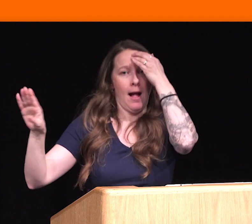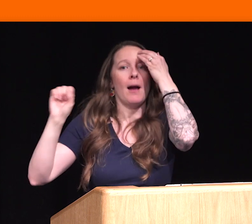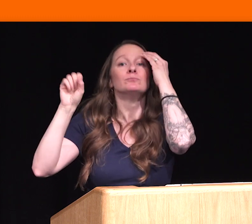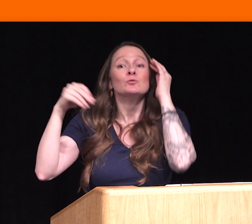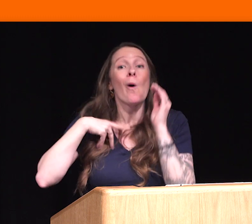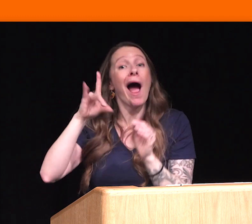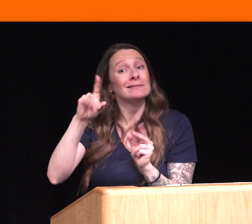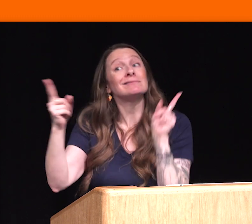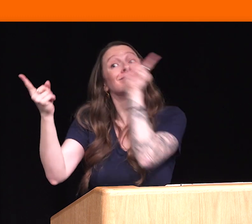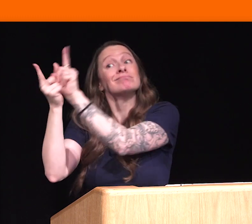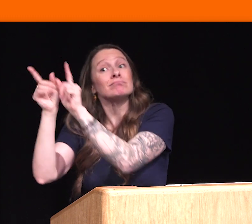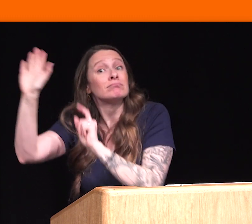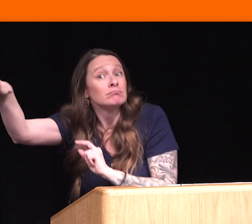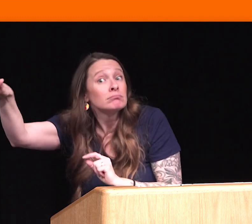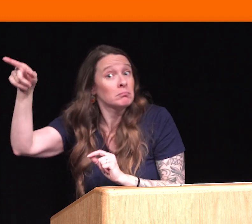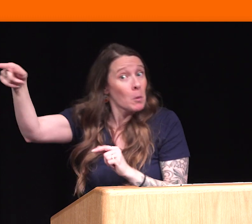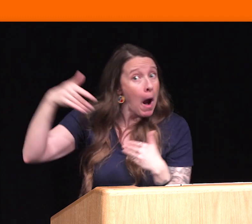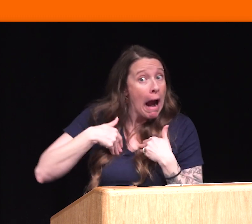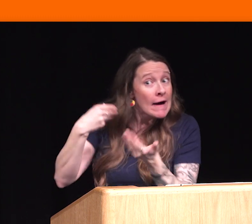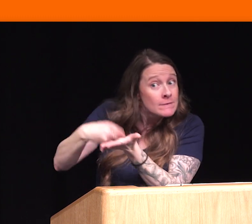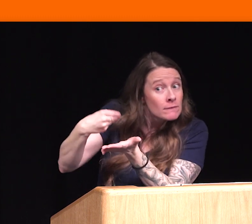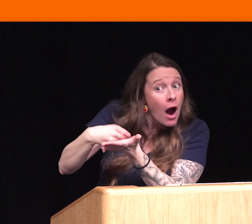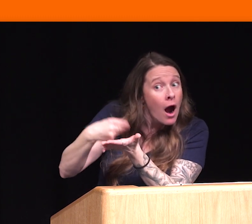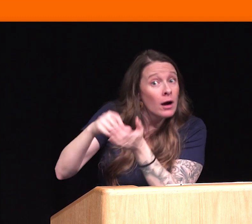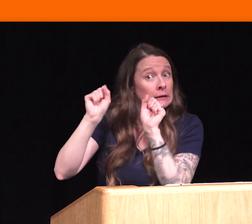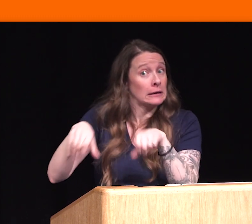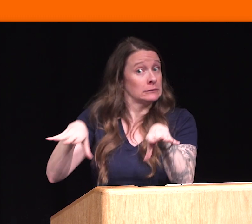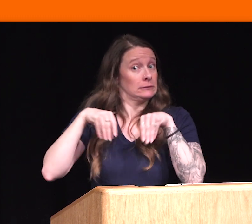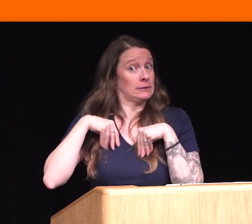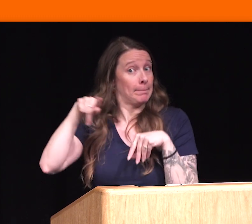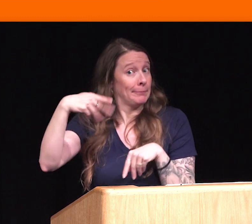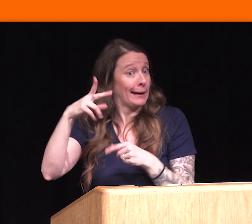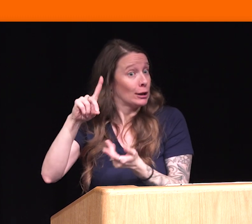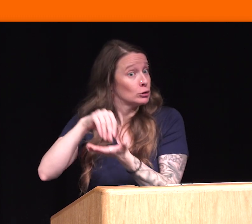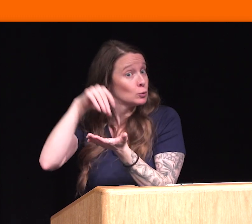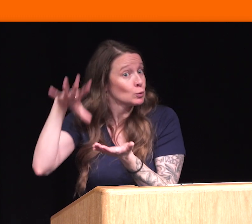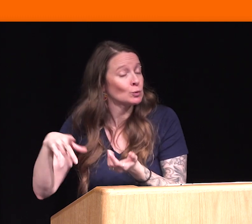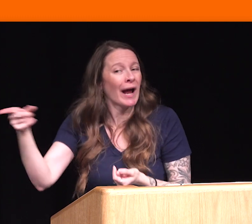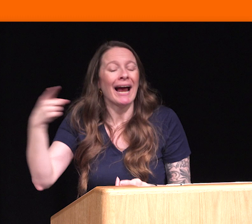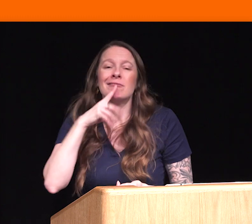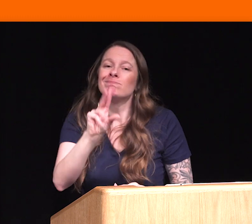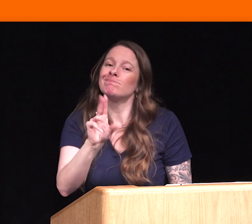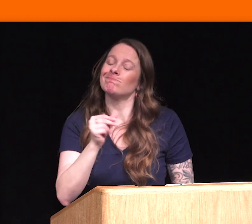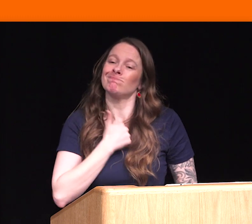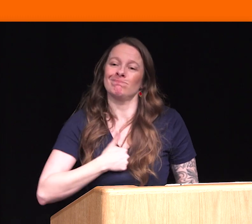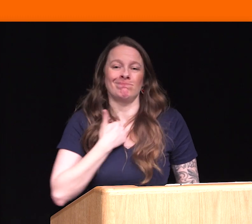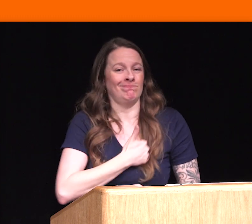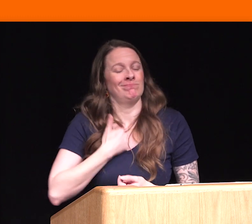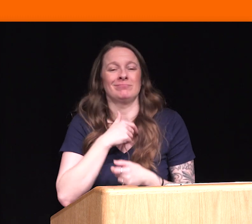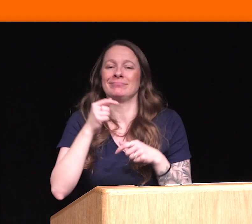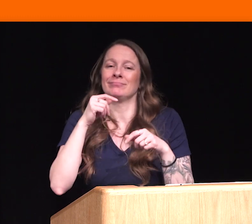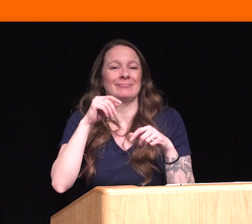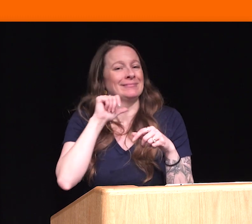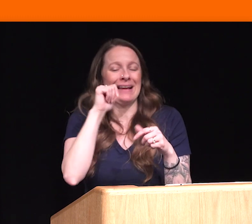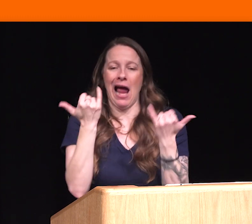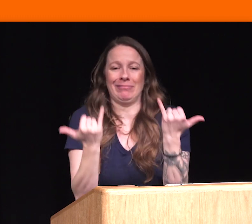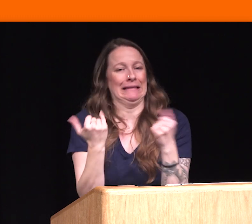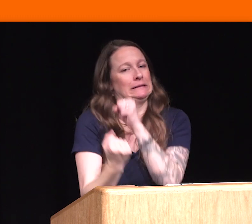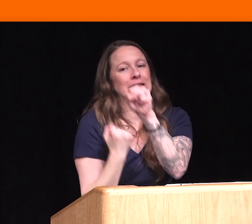and I really enjoyed working in his lab. So, I asked him if he had funding to be able to accept a PhD student to do my dissertation research with him,